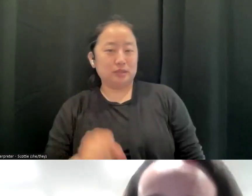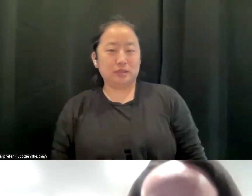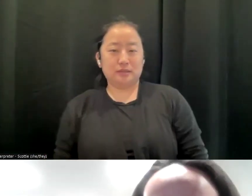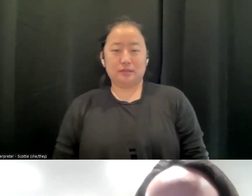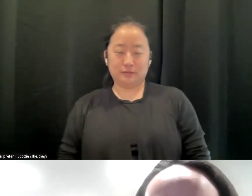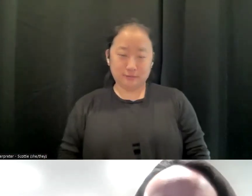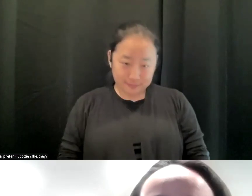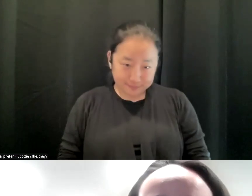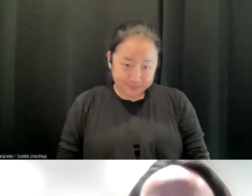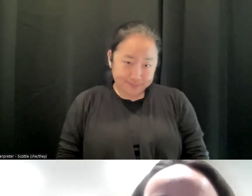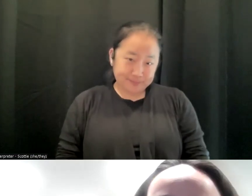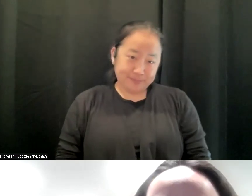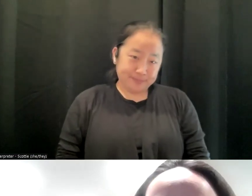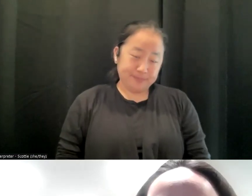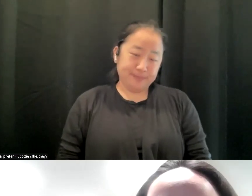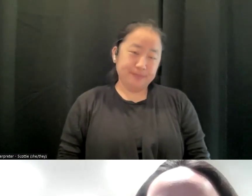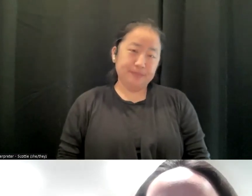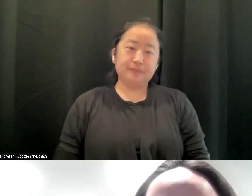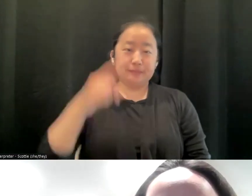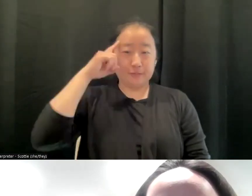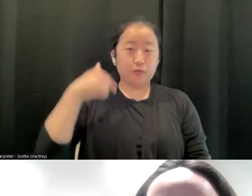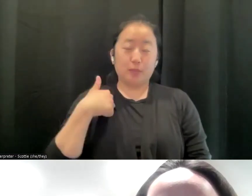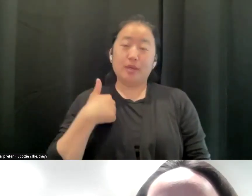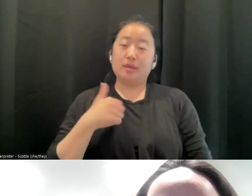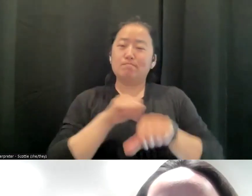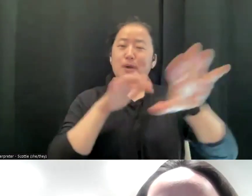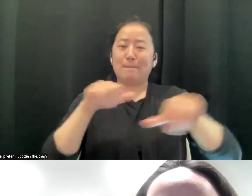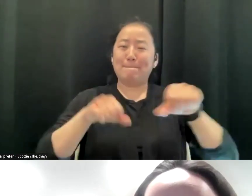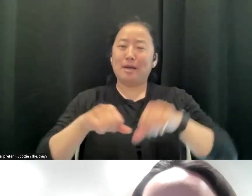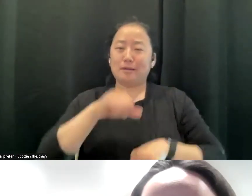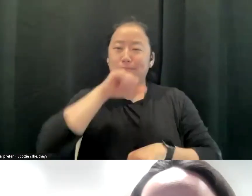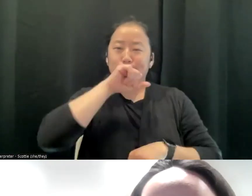For me, I'm a mountain biker, and I had the opportunity last year to go out and